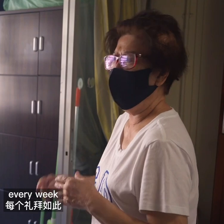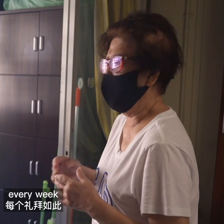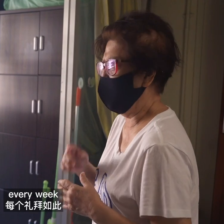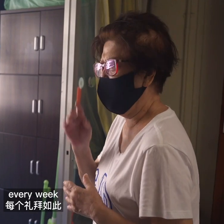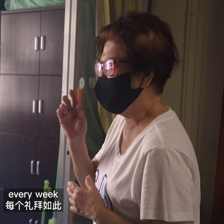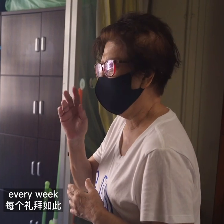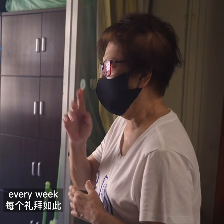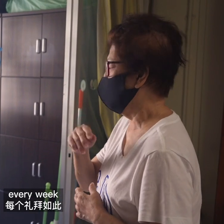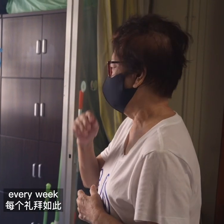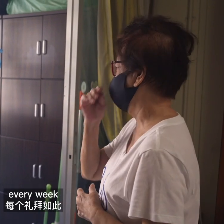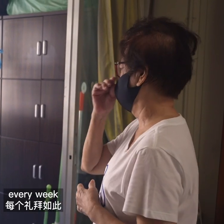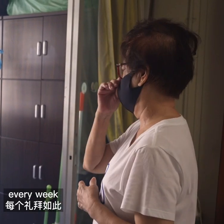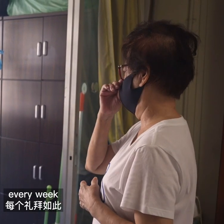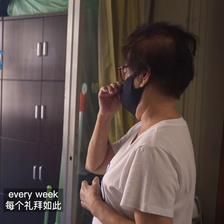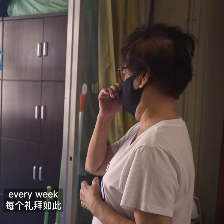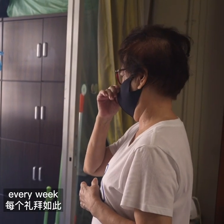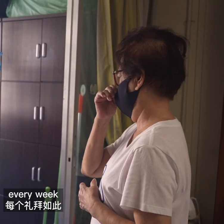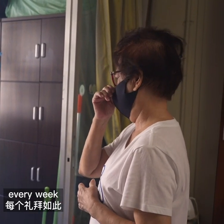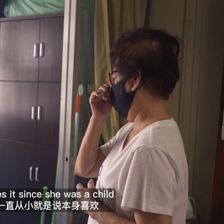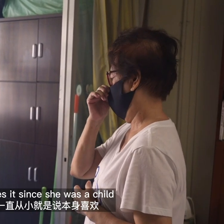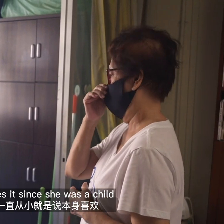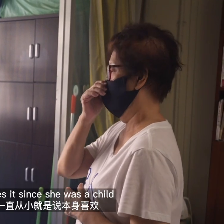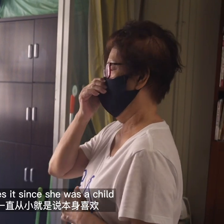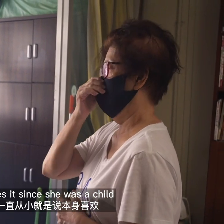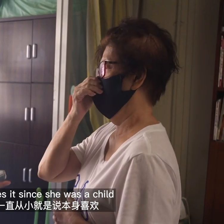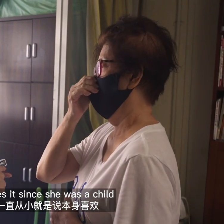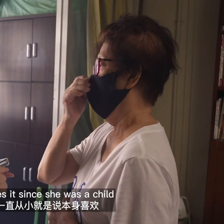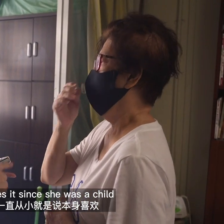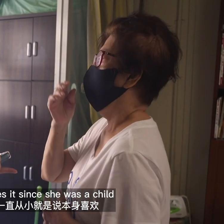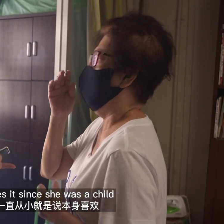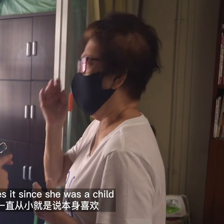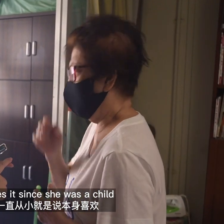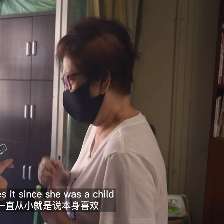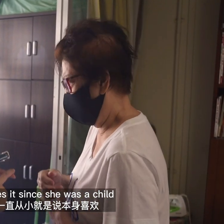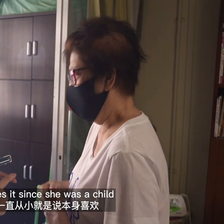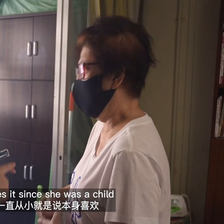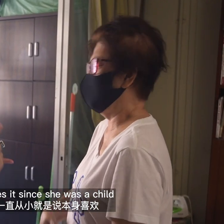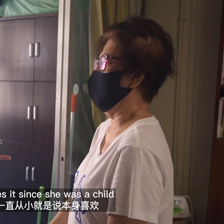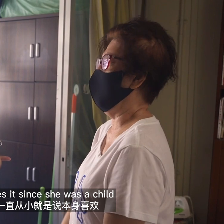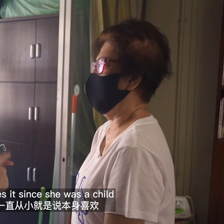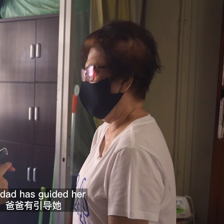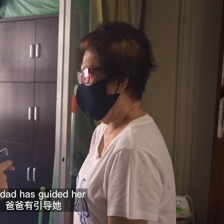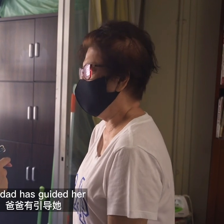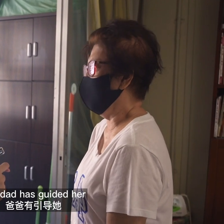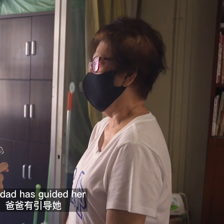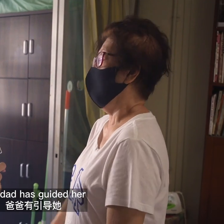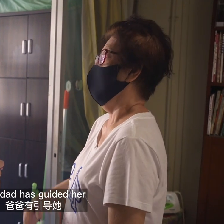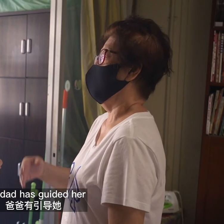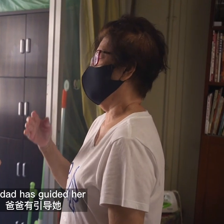every week So she likes it since she was a child Her dad has guided her